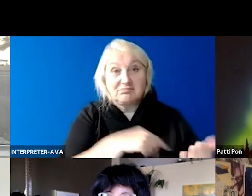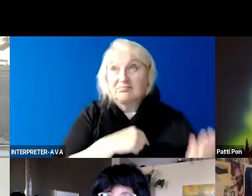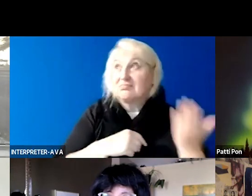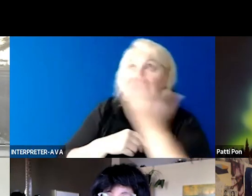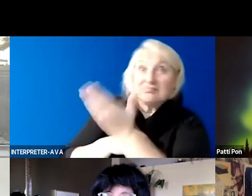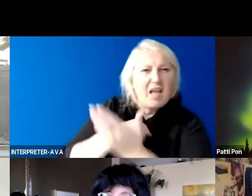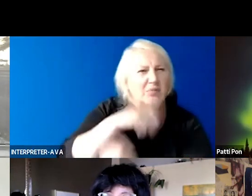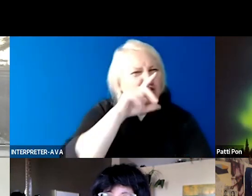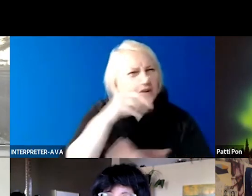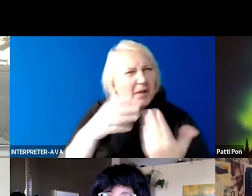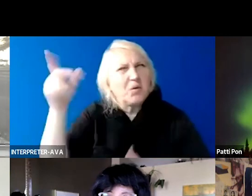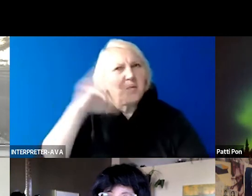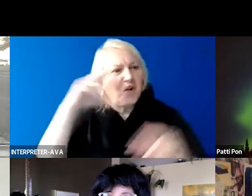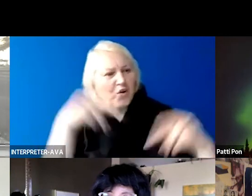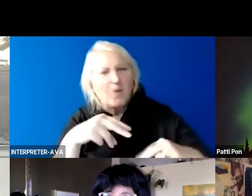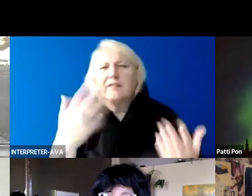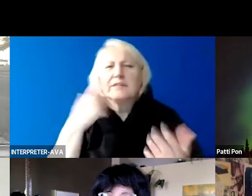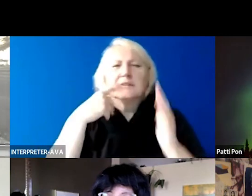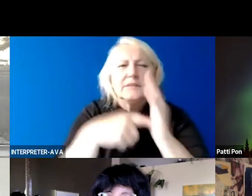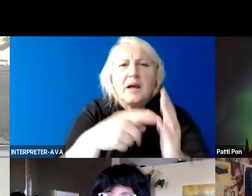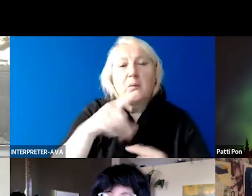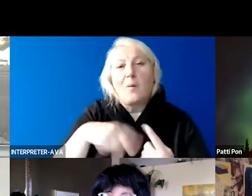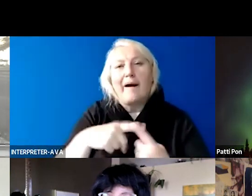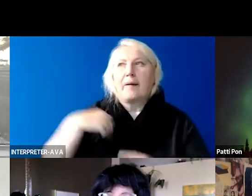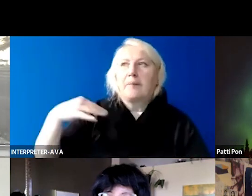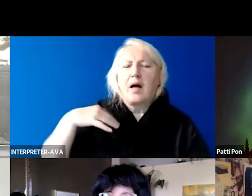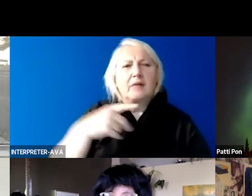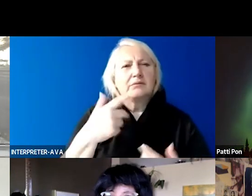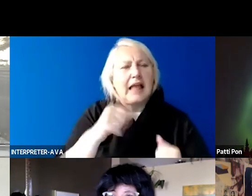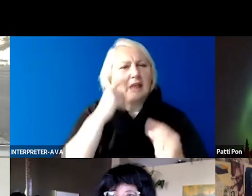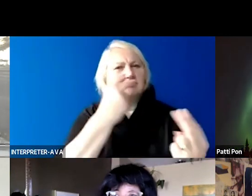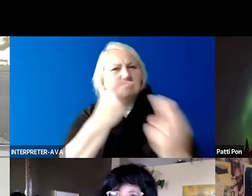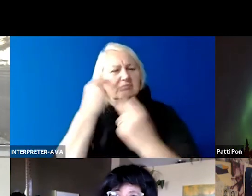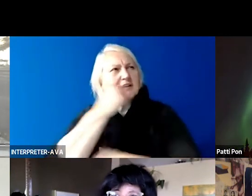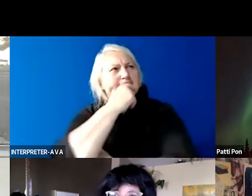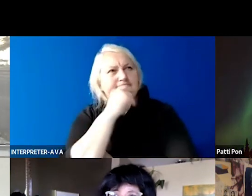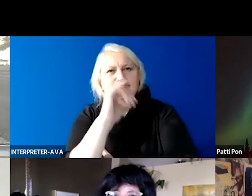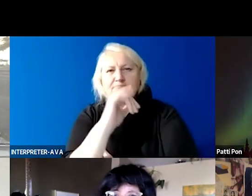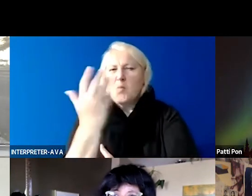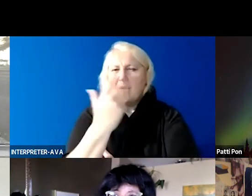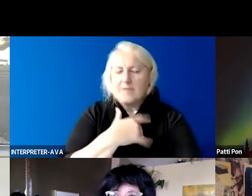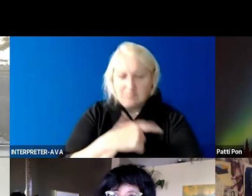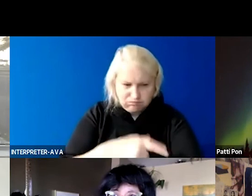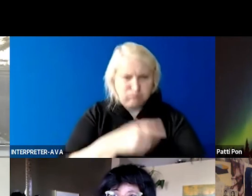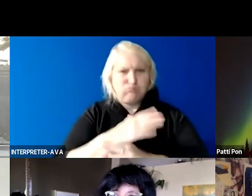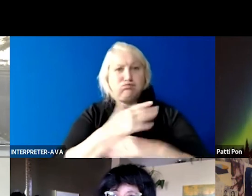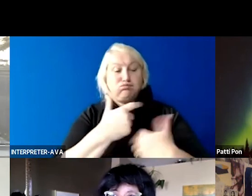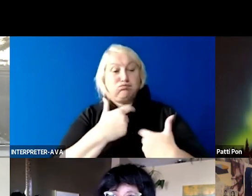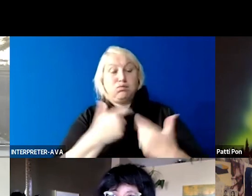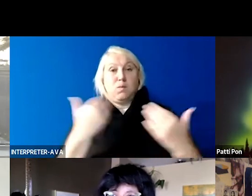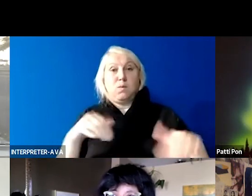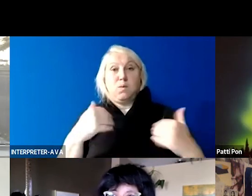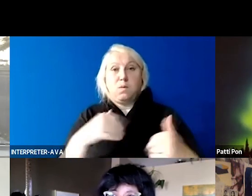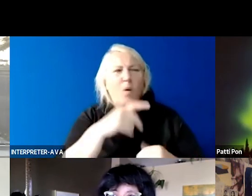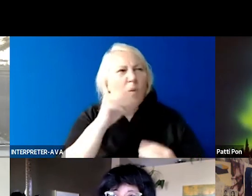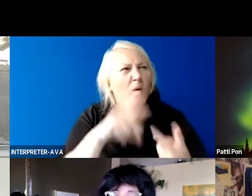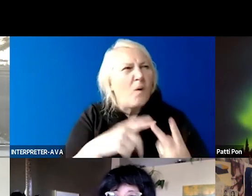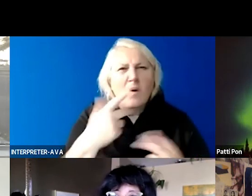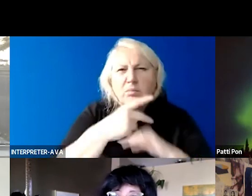what were the barriers to applying or to even writing out these project grants. I don't know